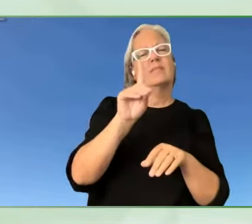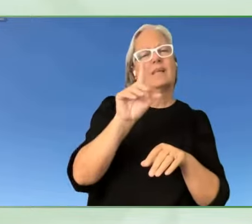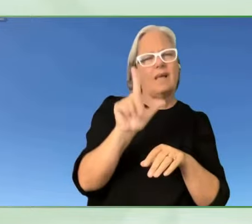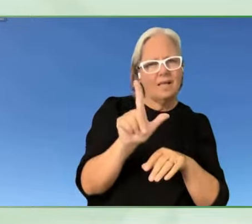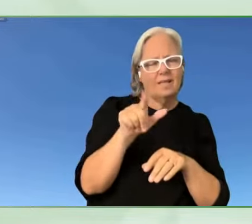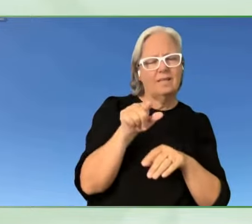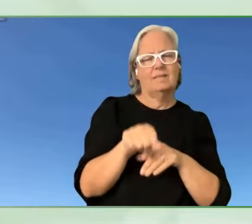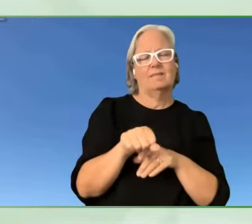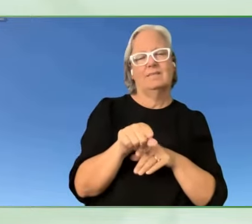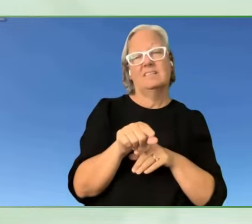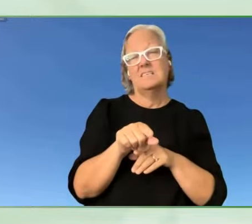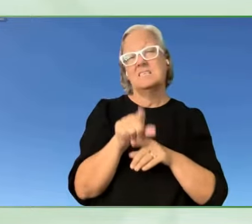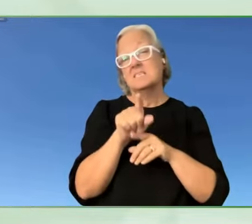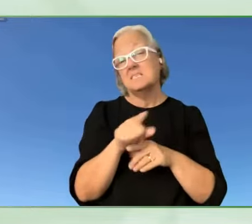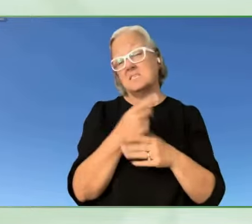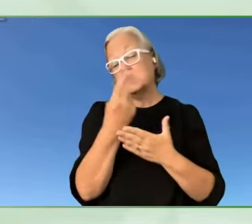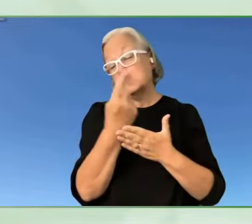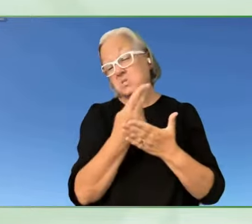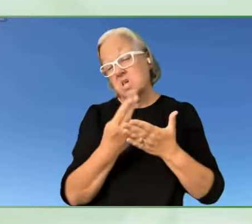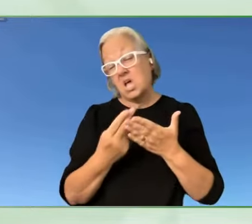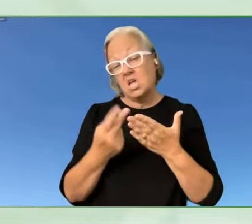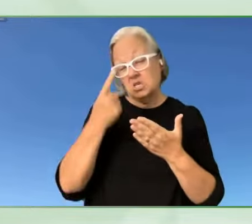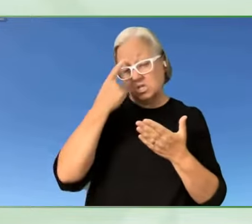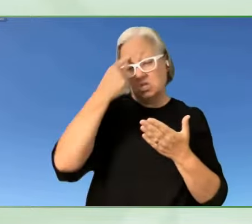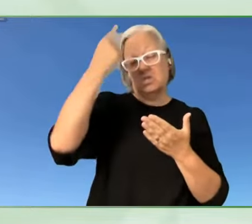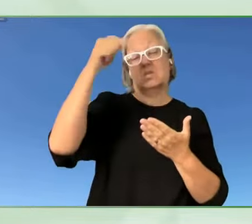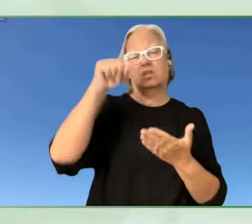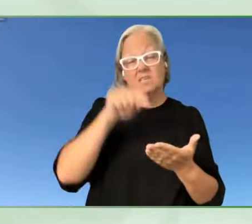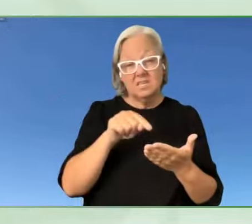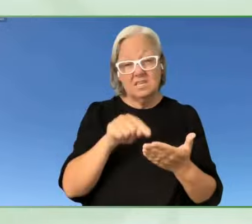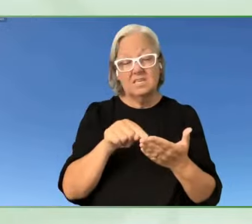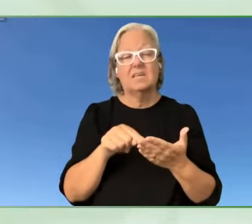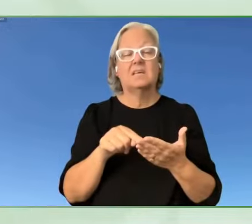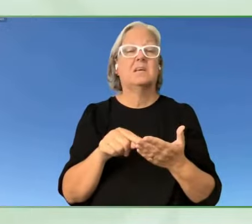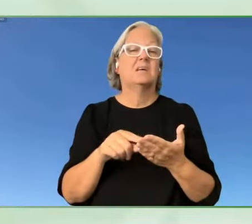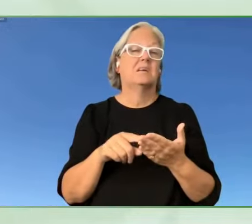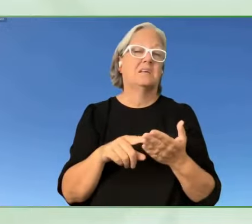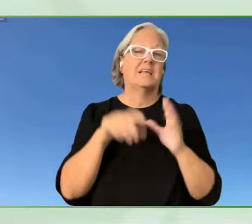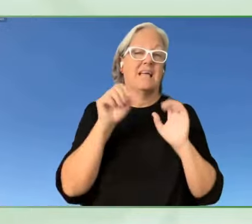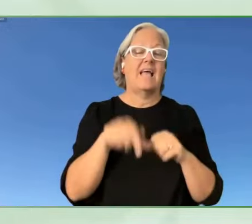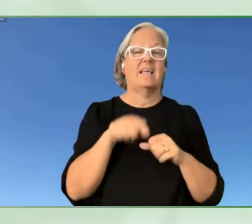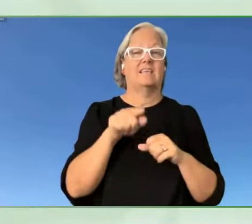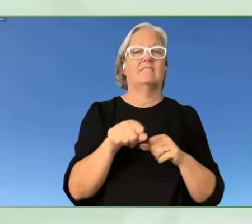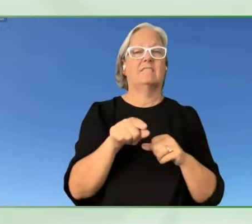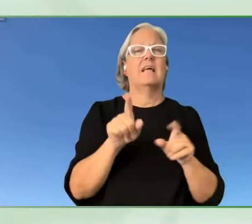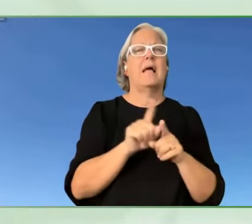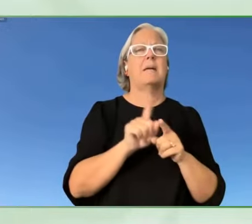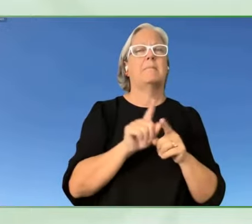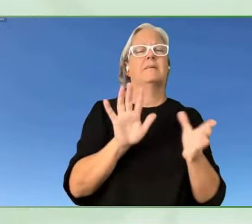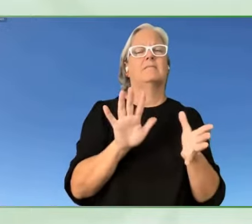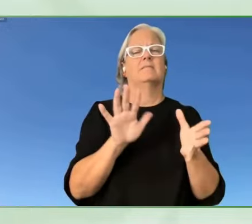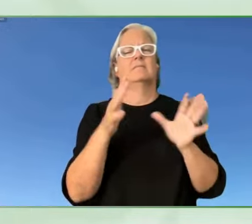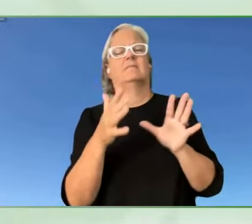helmets but maybe green helmets in the Zero Project as designers who have the eagerness and the ability to help this world change in a better place in terms of creating an attitude. If we see that people are in a battle with their environment we can reach out and offer new opportunities. And the third takeaway I would give you all is that you may not forget that we are all designers.